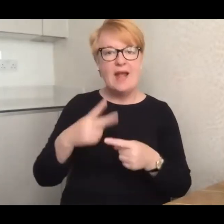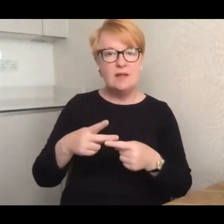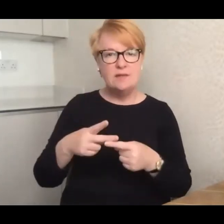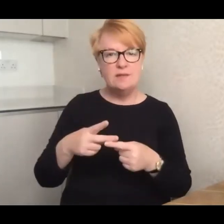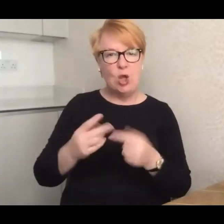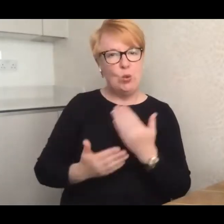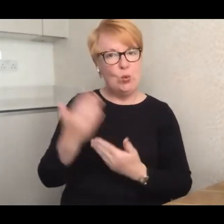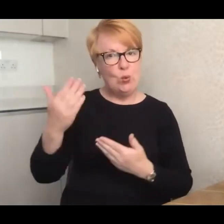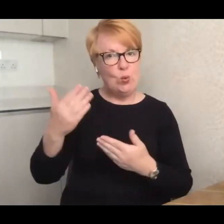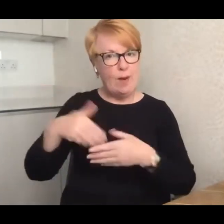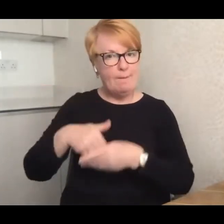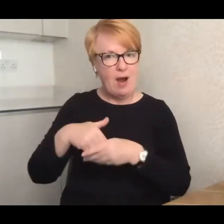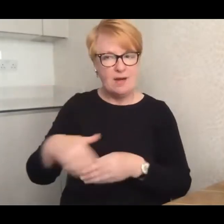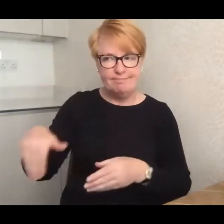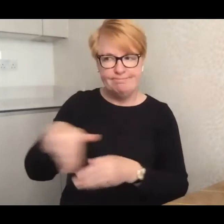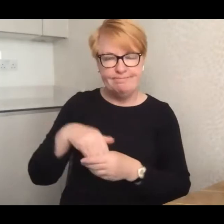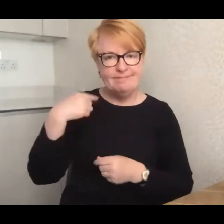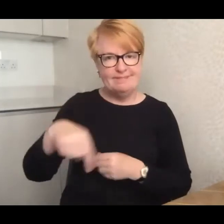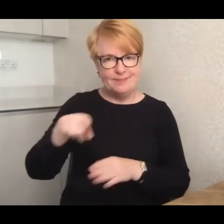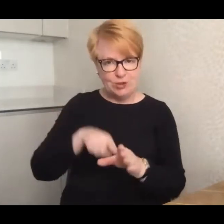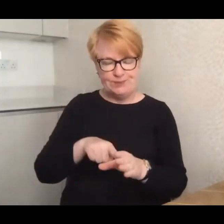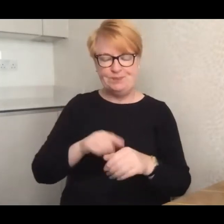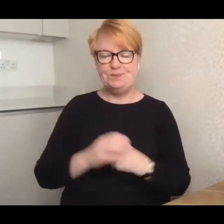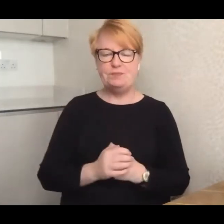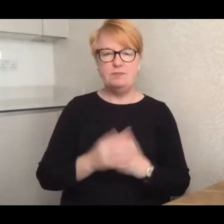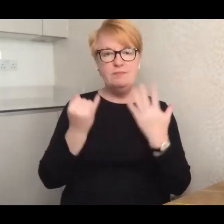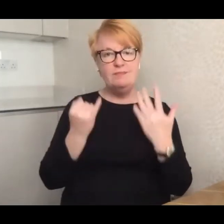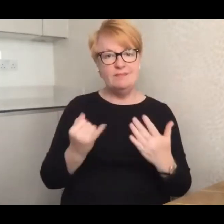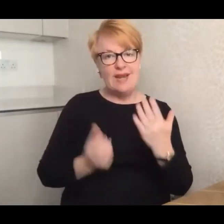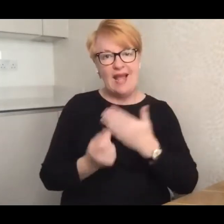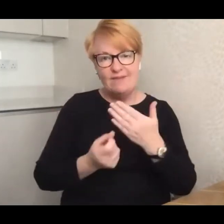The programme of six events will explore lines of inquiry that we feel are most